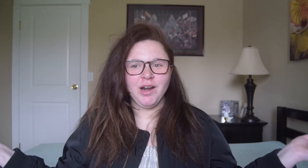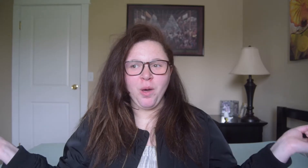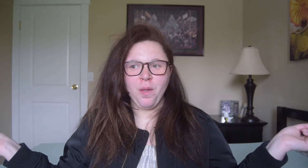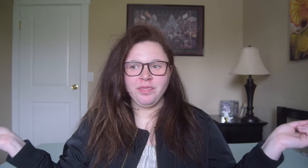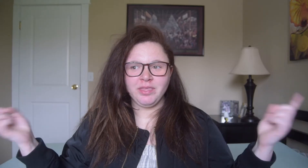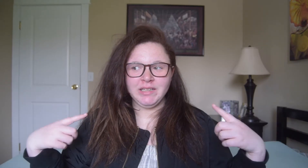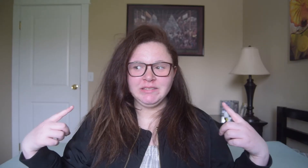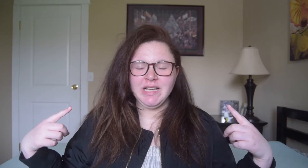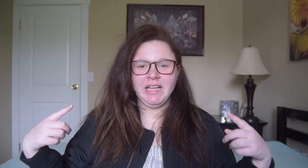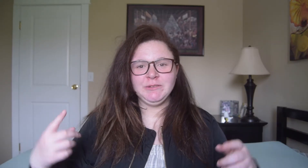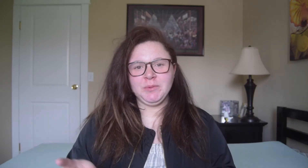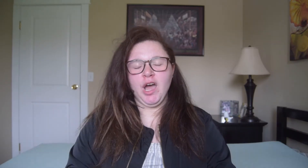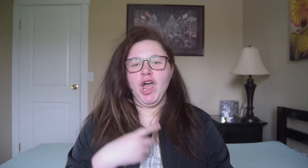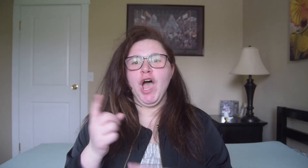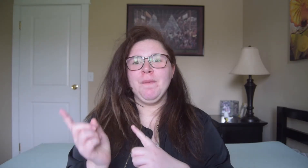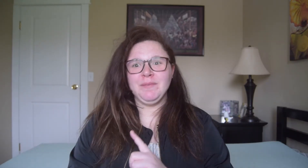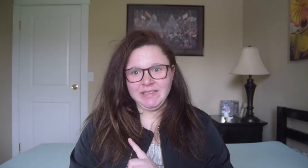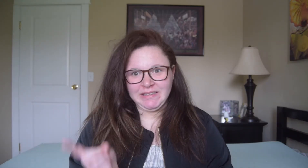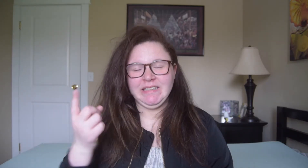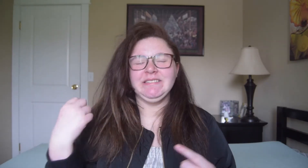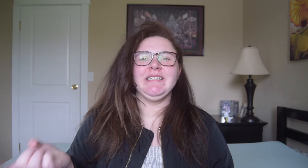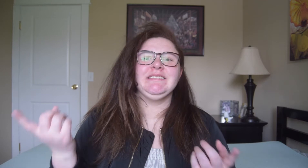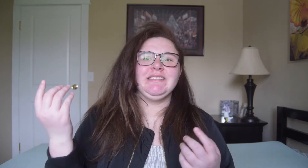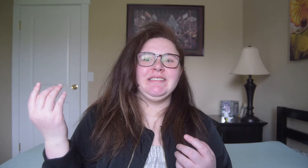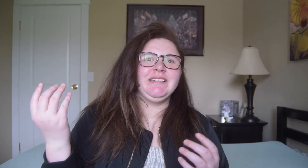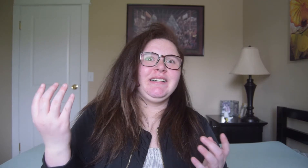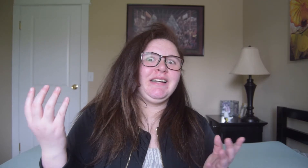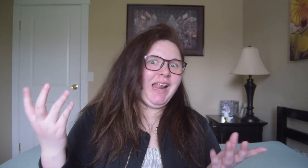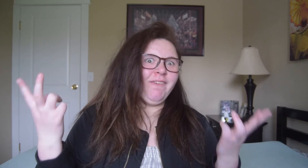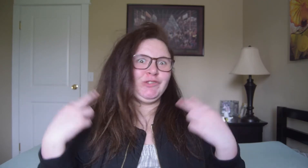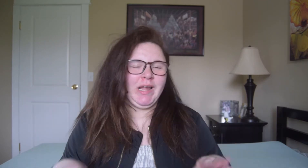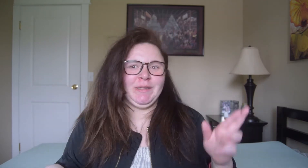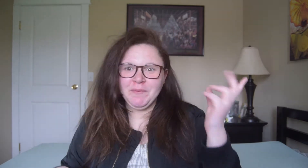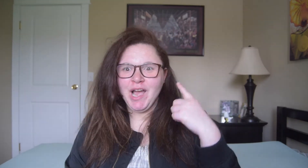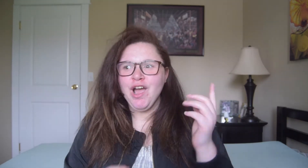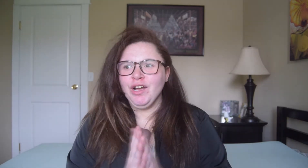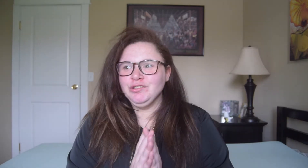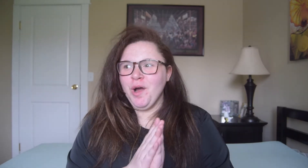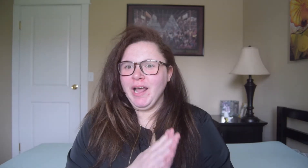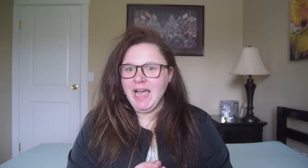I know this has been a long minute since I've straightened my hair